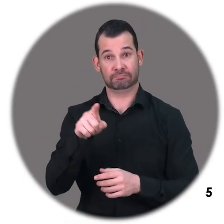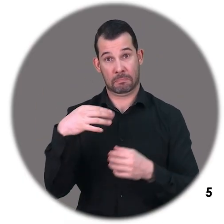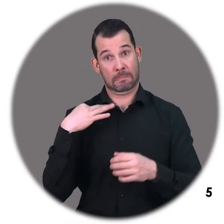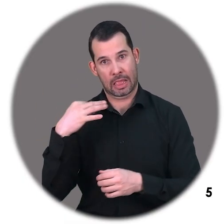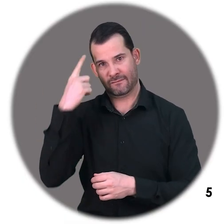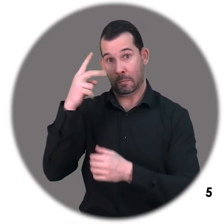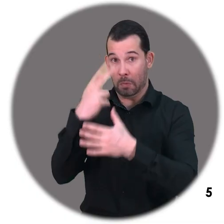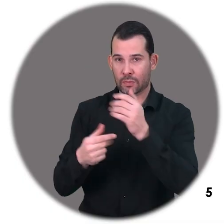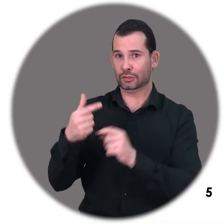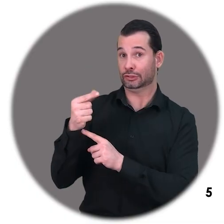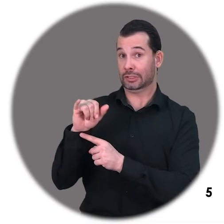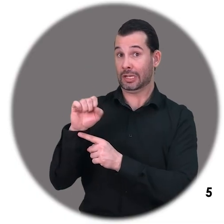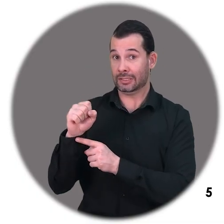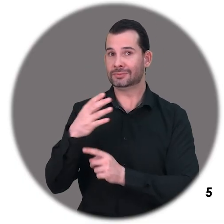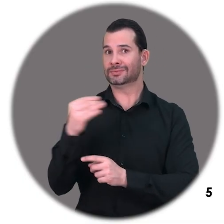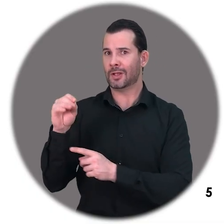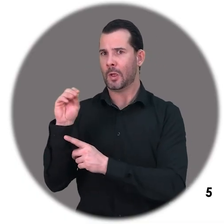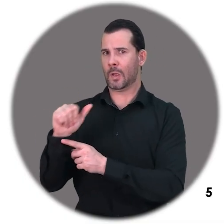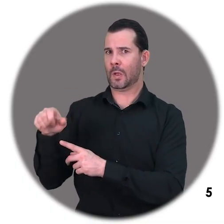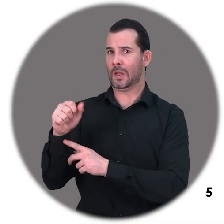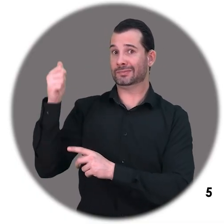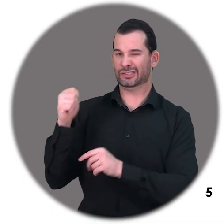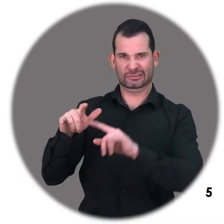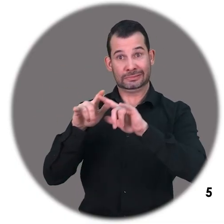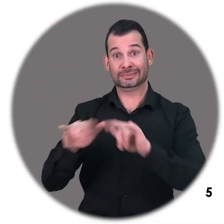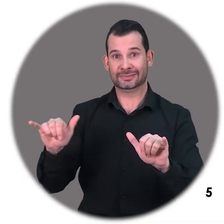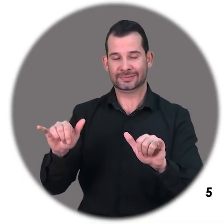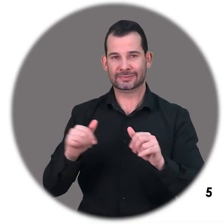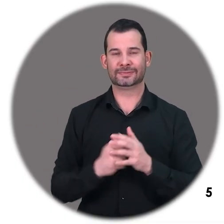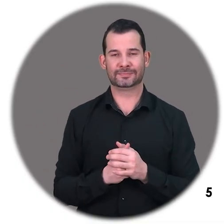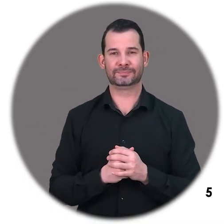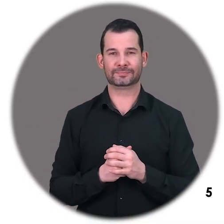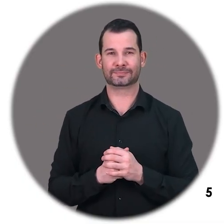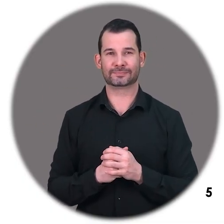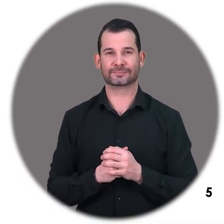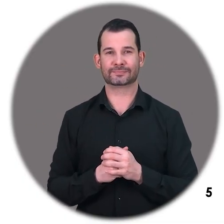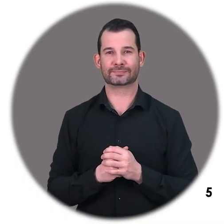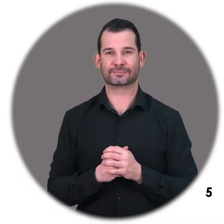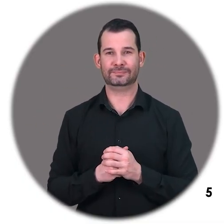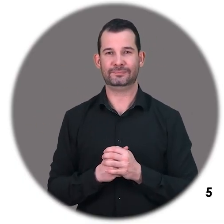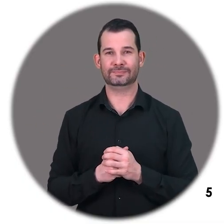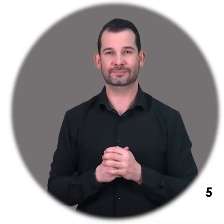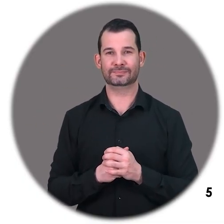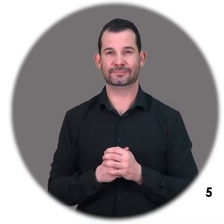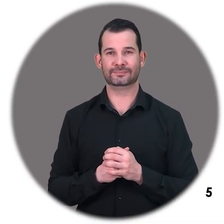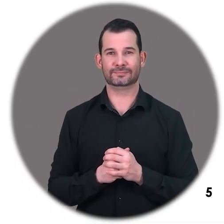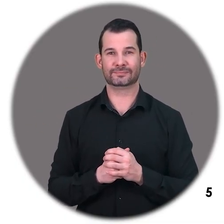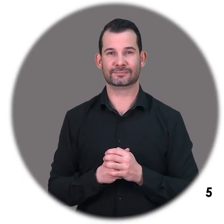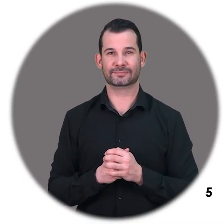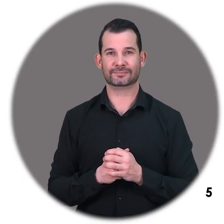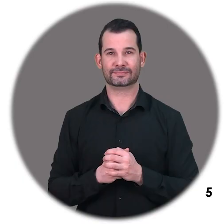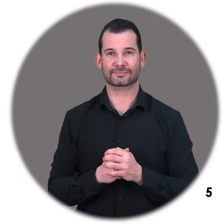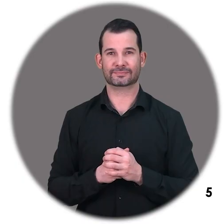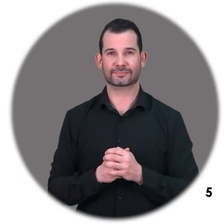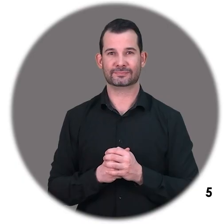You apply for both the GIS and the OAS pension at the same time.